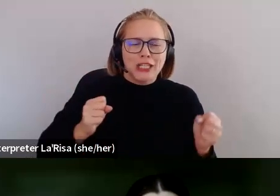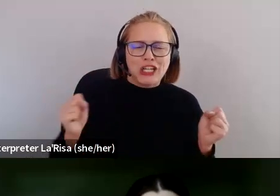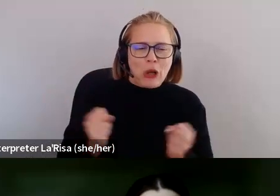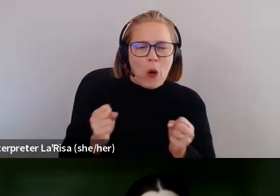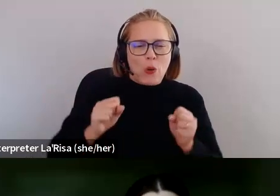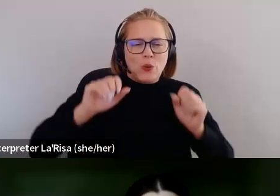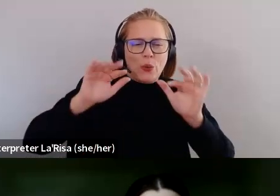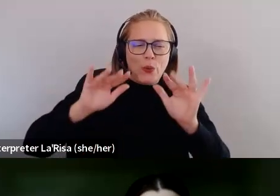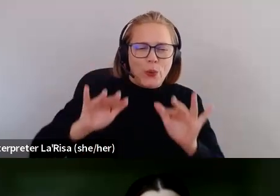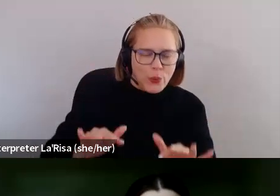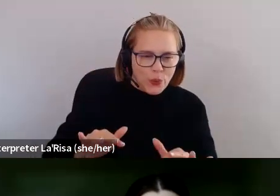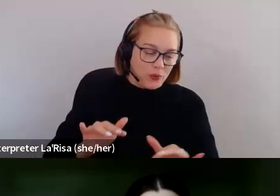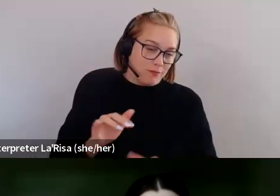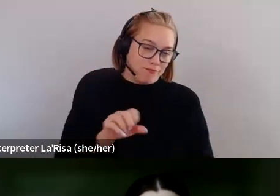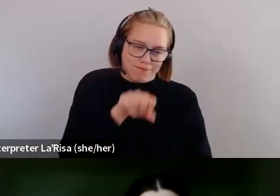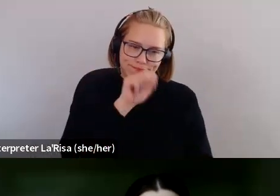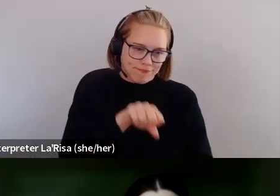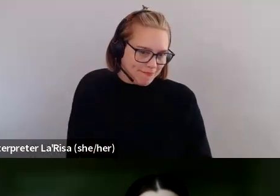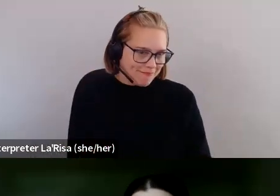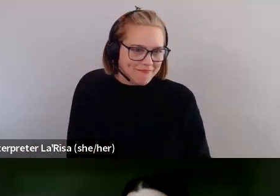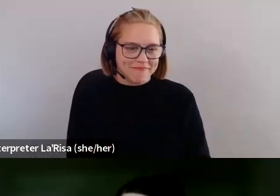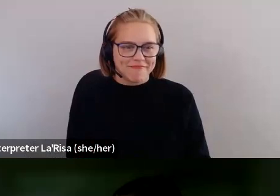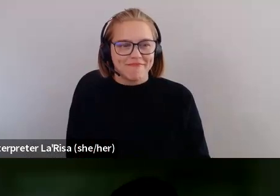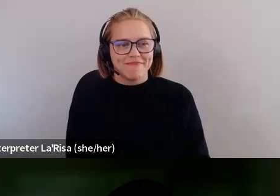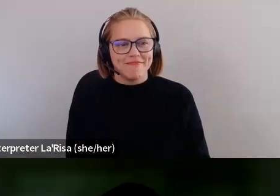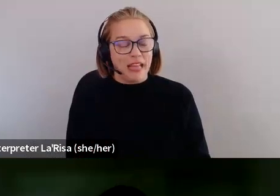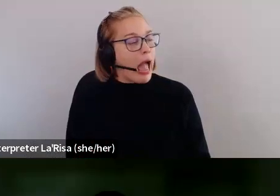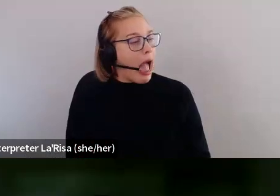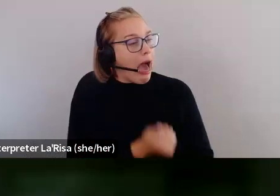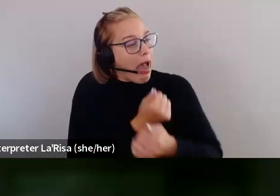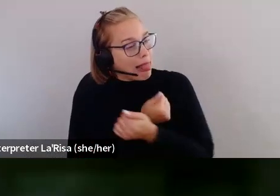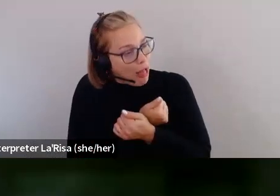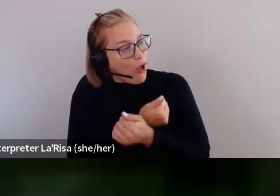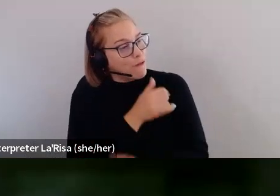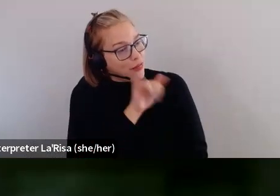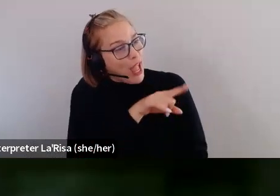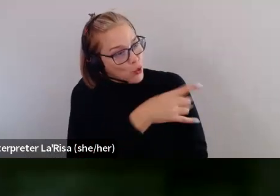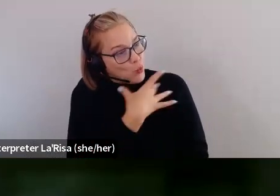: I am from Idaho, where the potatoes grow. It's hard to pick a season but I love winter because it's cold and snowy and I love the cold and the